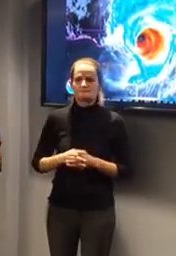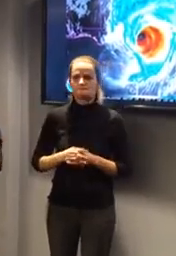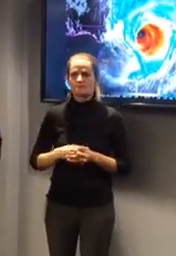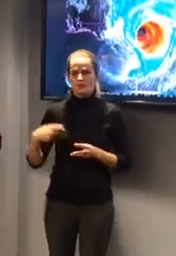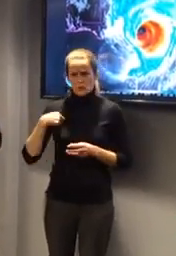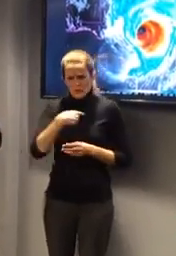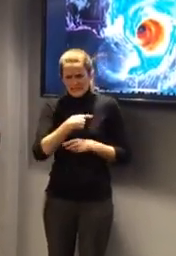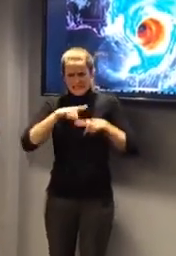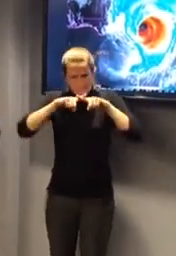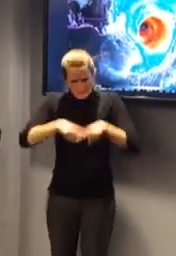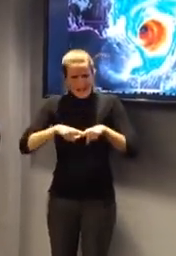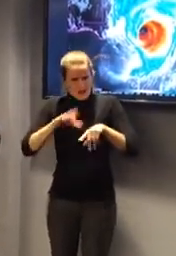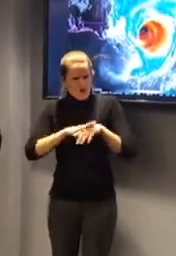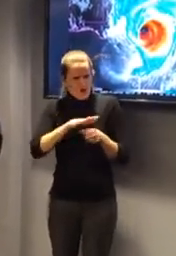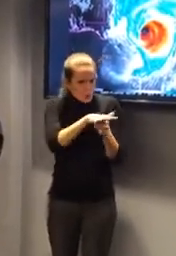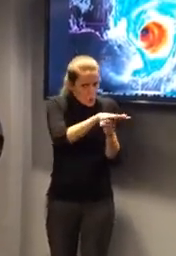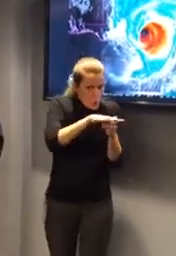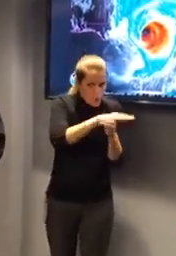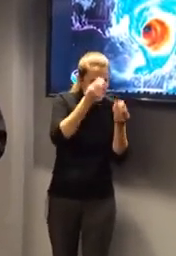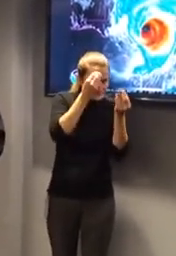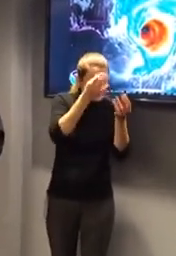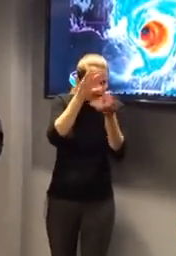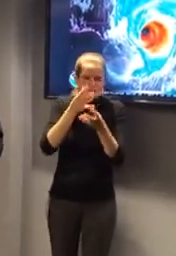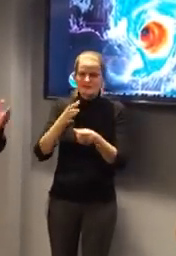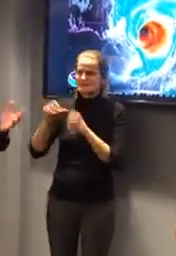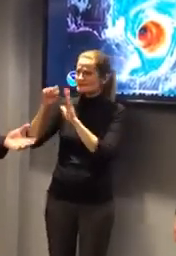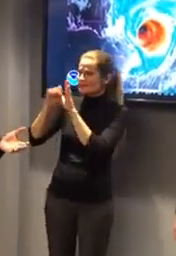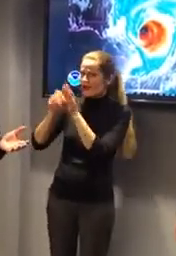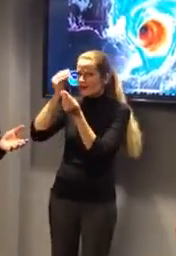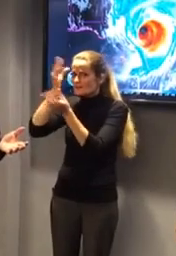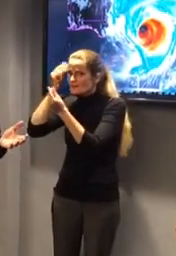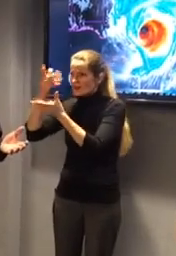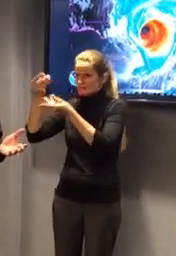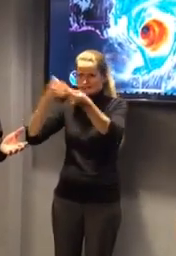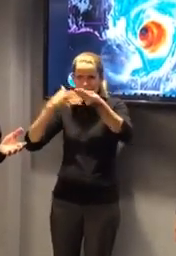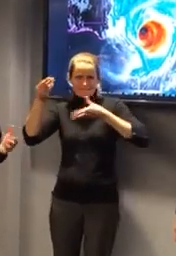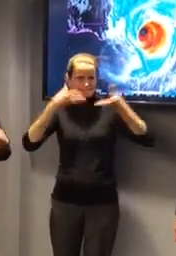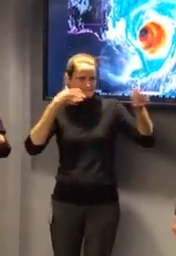generators, that states and tribes might need after an event.